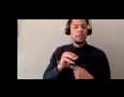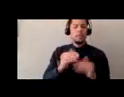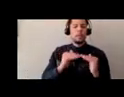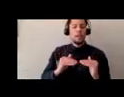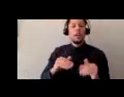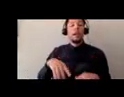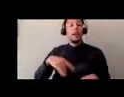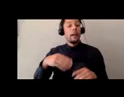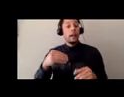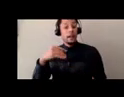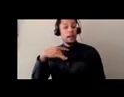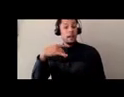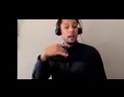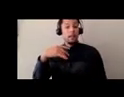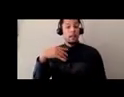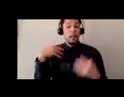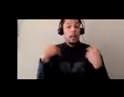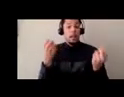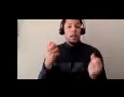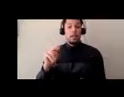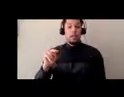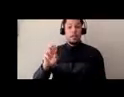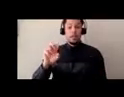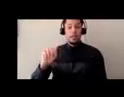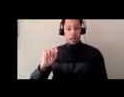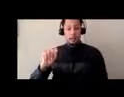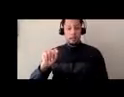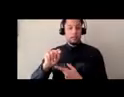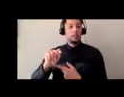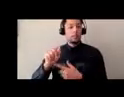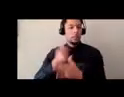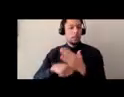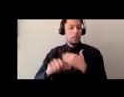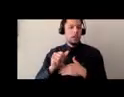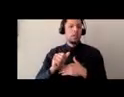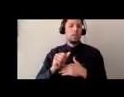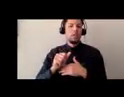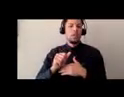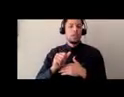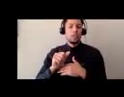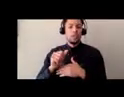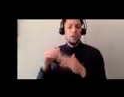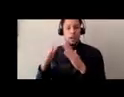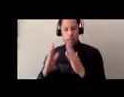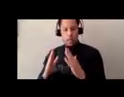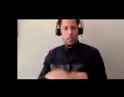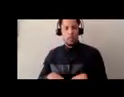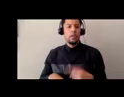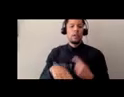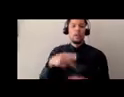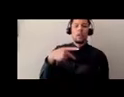And then prestige under care giving.